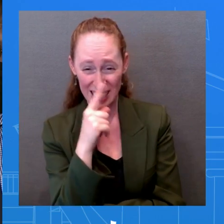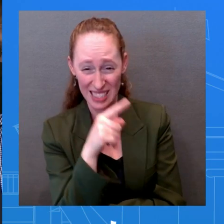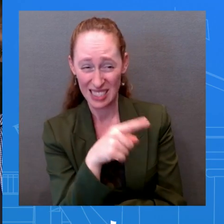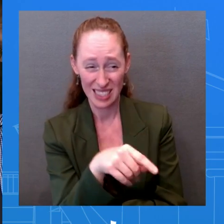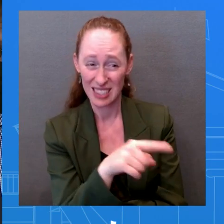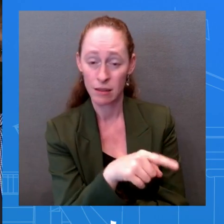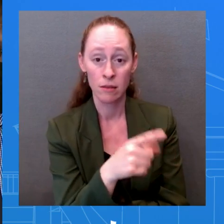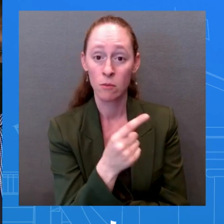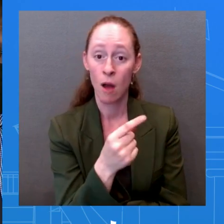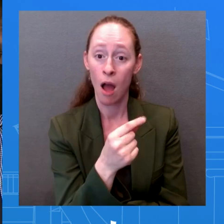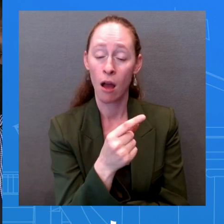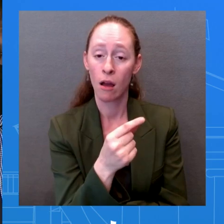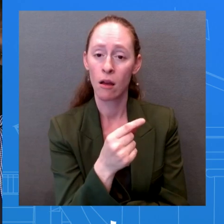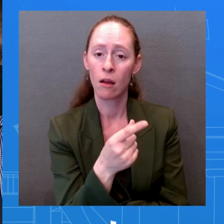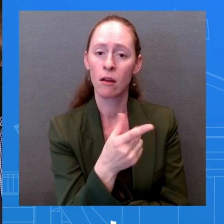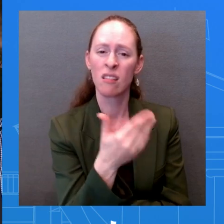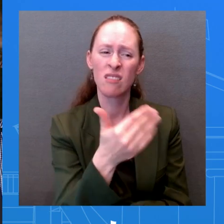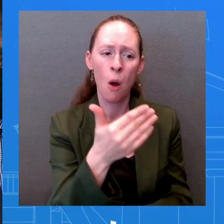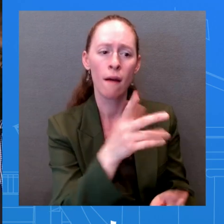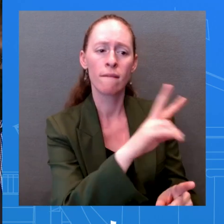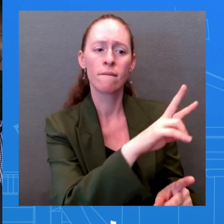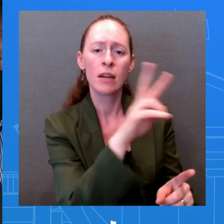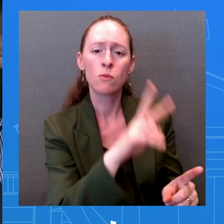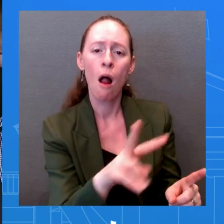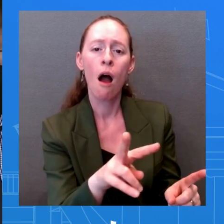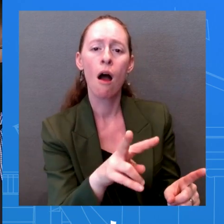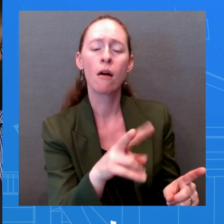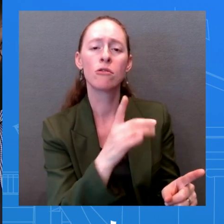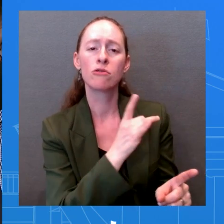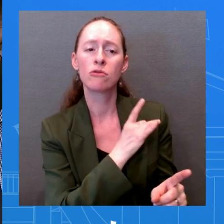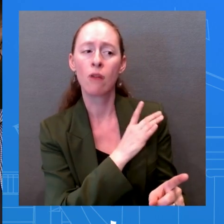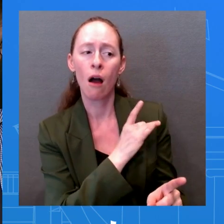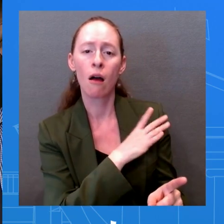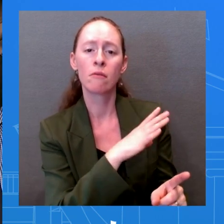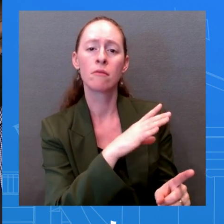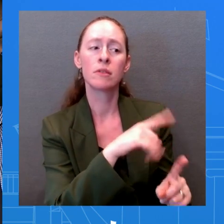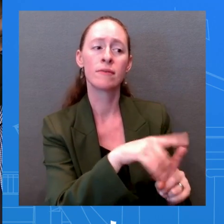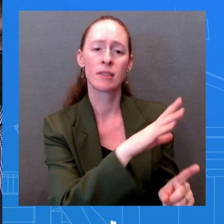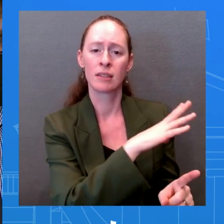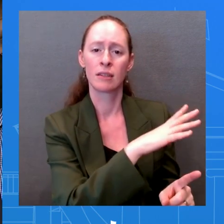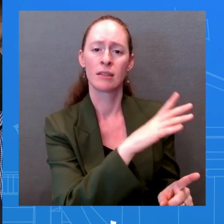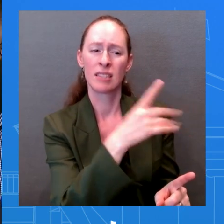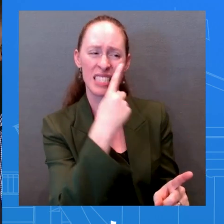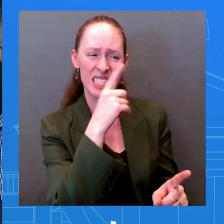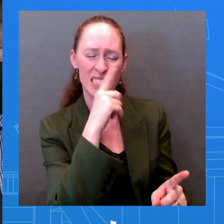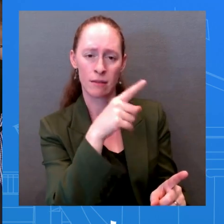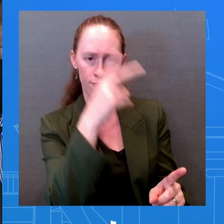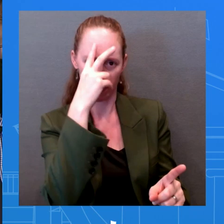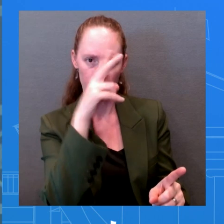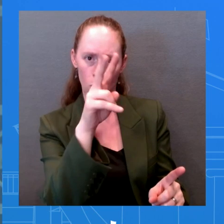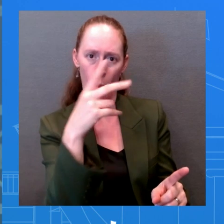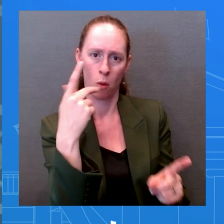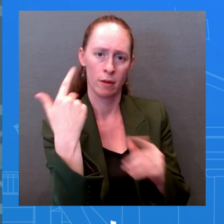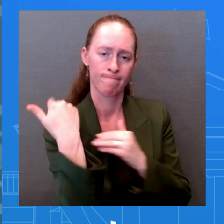You know, are there concerns that if there's an increase of, you know, individuals coming from those countries? Ms. Jean-Pierre: So I'll say this: